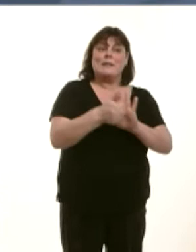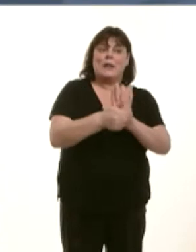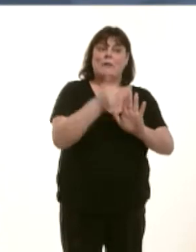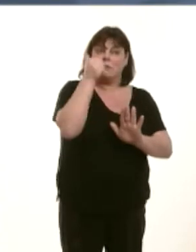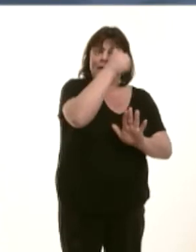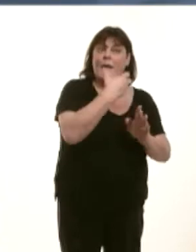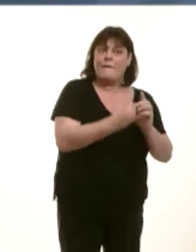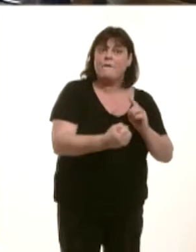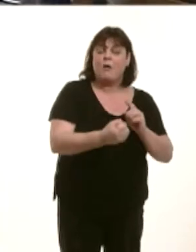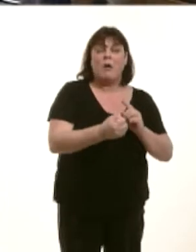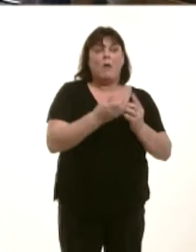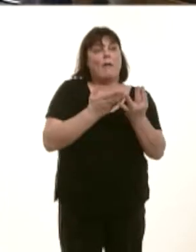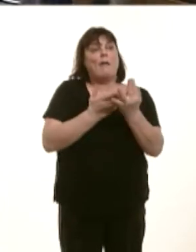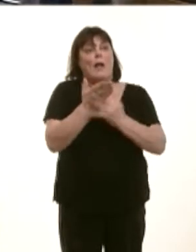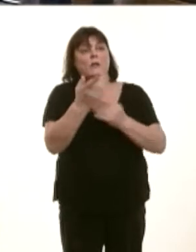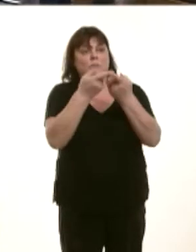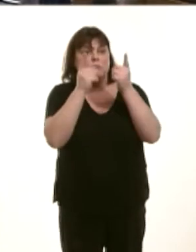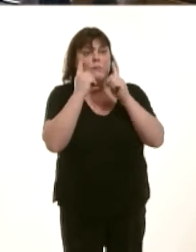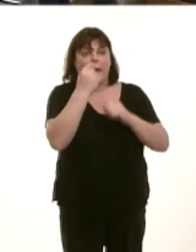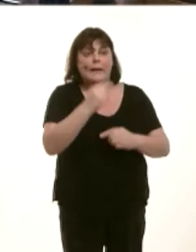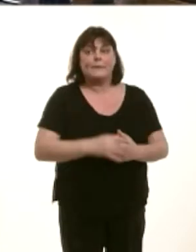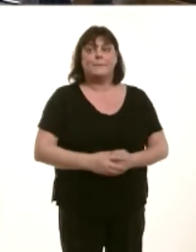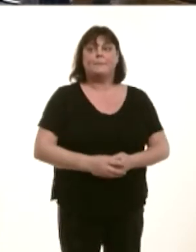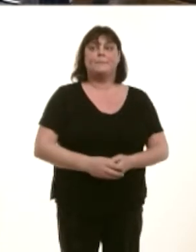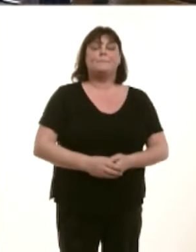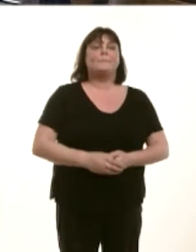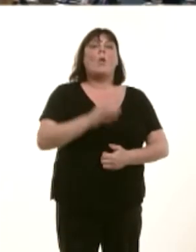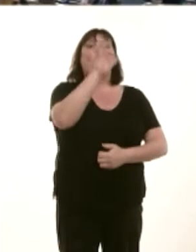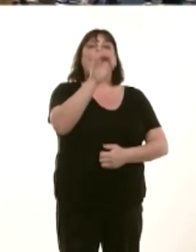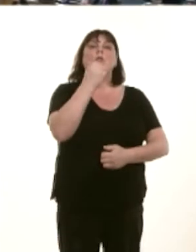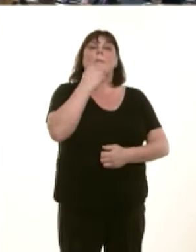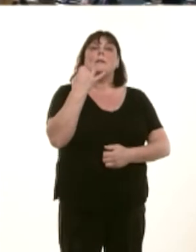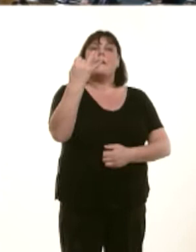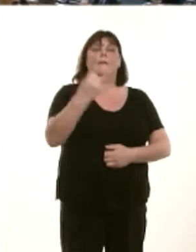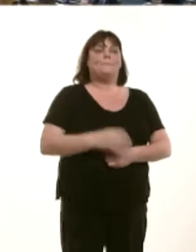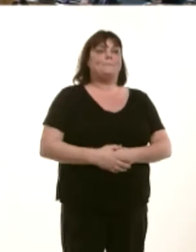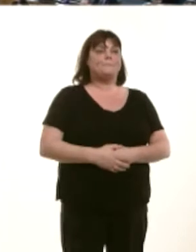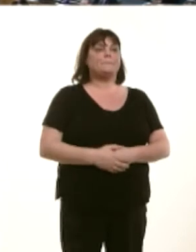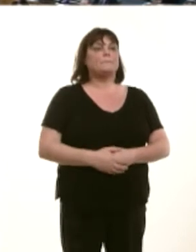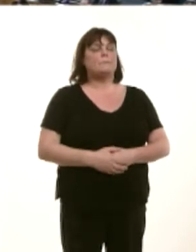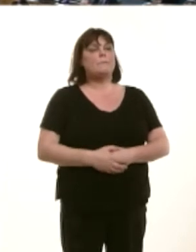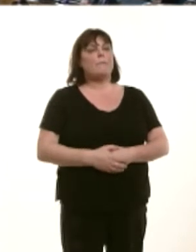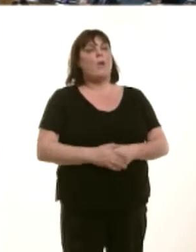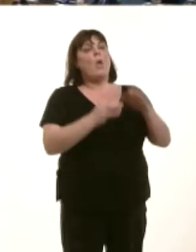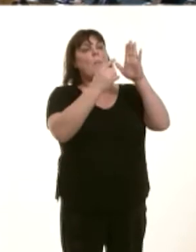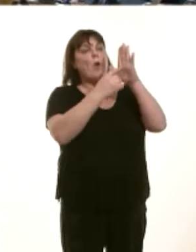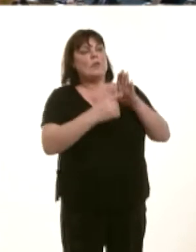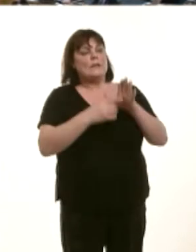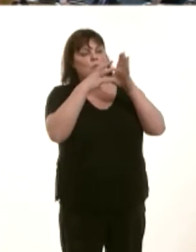Russell George: 7. Will the First Minister make a statement on the Welsh Government's priorities to grow the Welsh agricultural industry in 2015?